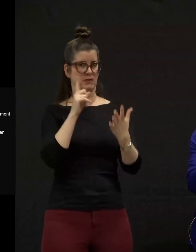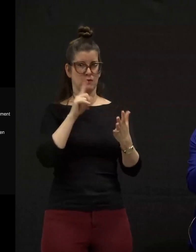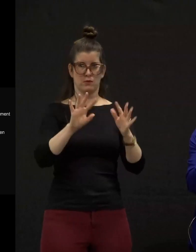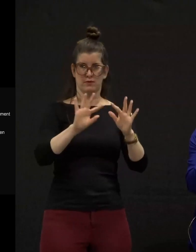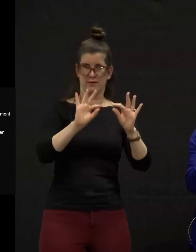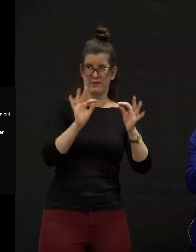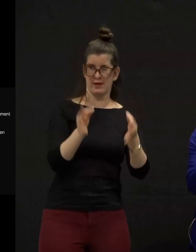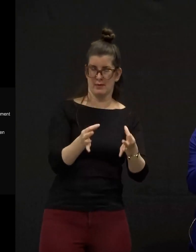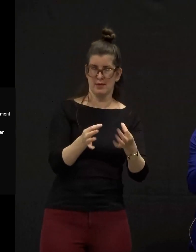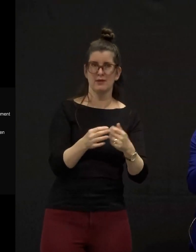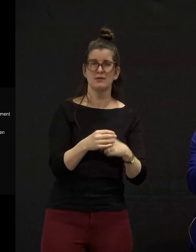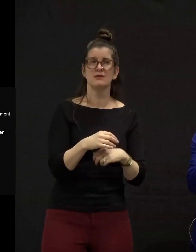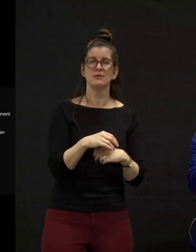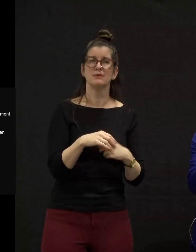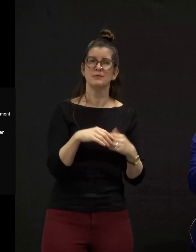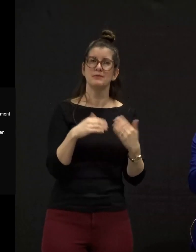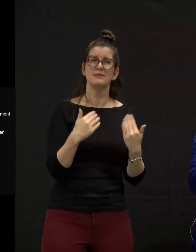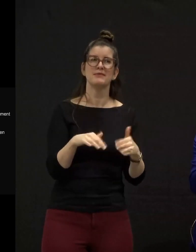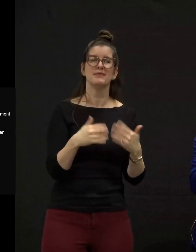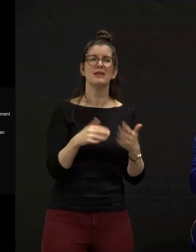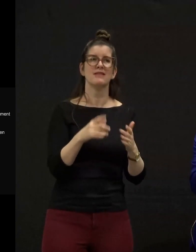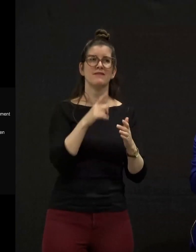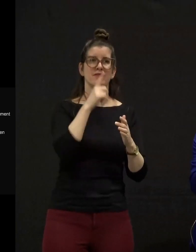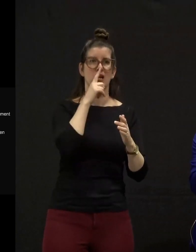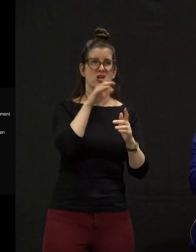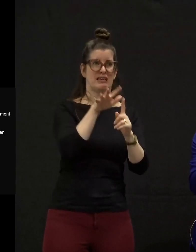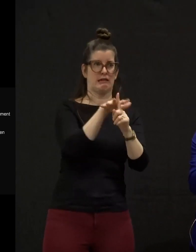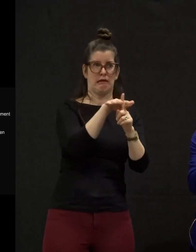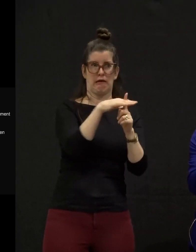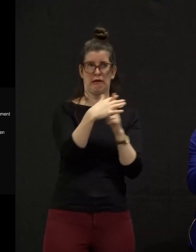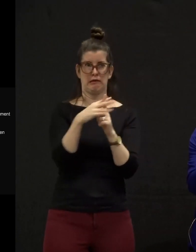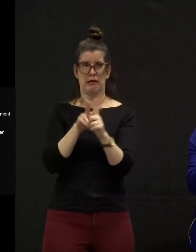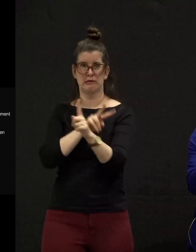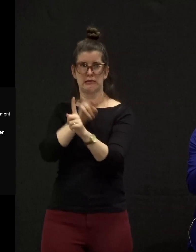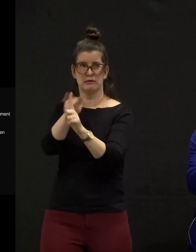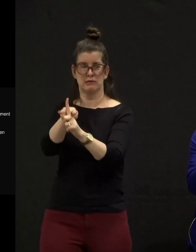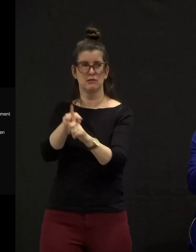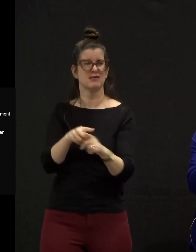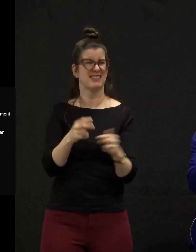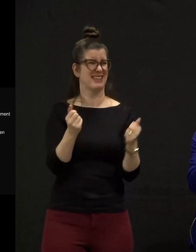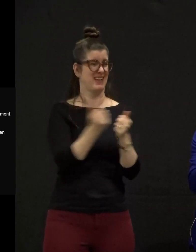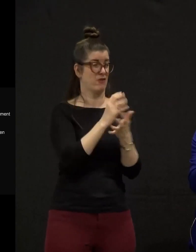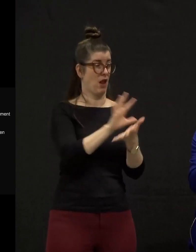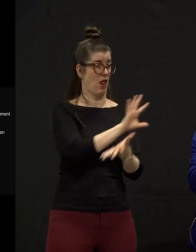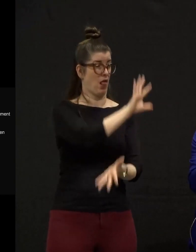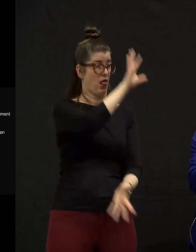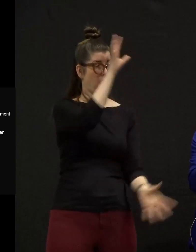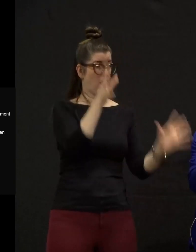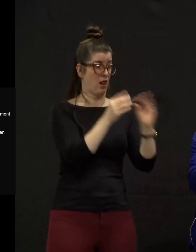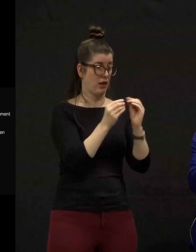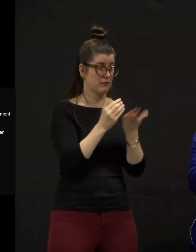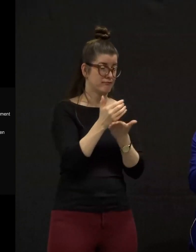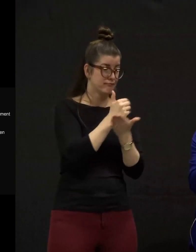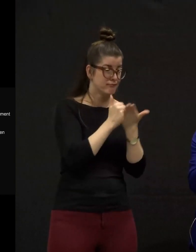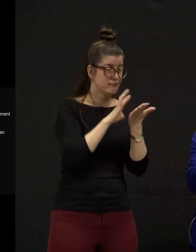heavily, heavily contextualized, meaning we take everything we've learned about the family's circumstances,